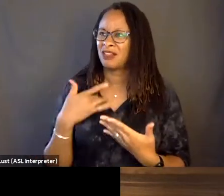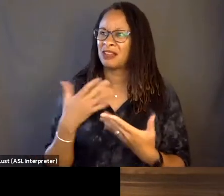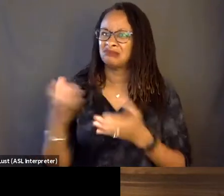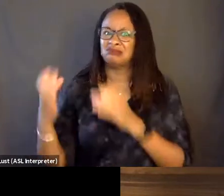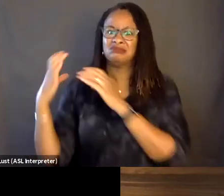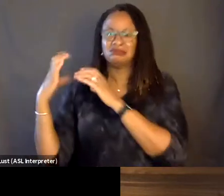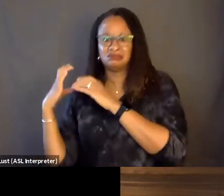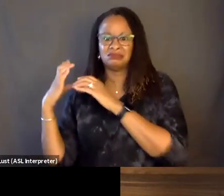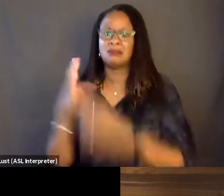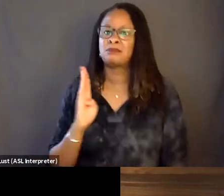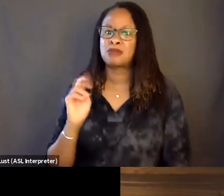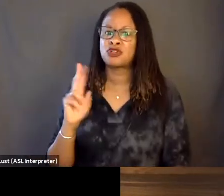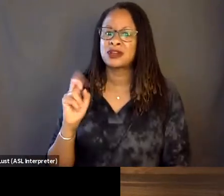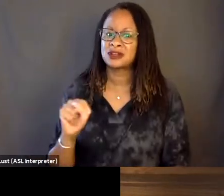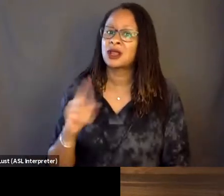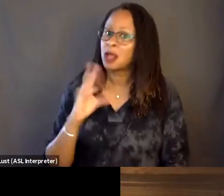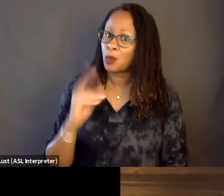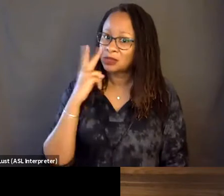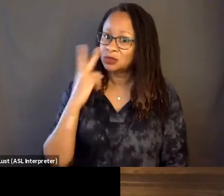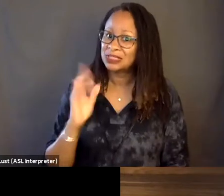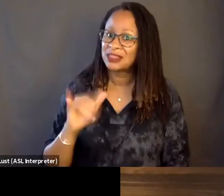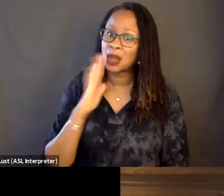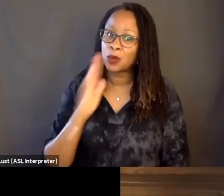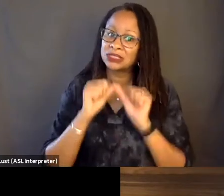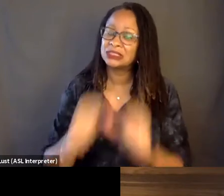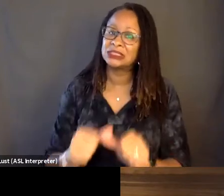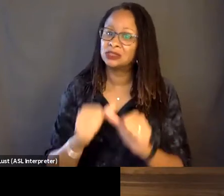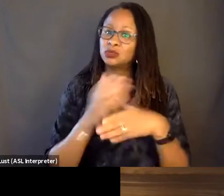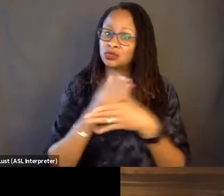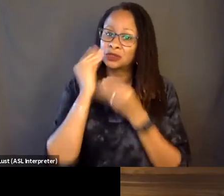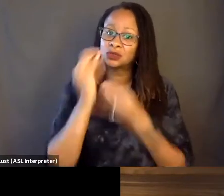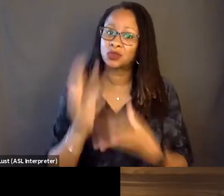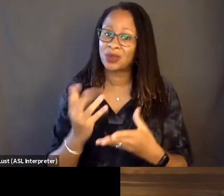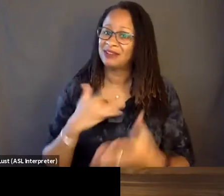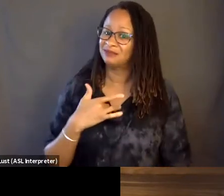that I wanted to see to it that I was going to continue to tell stories that I felt would matter,